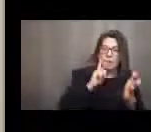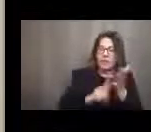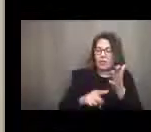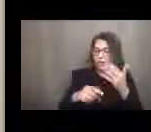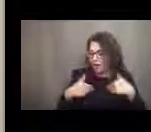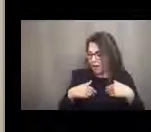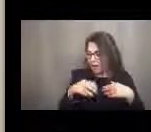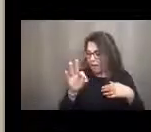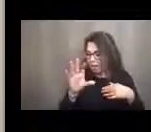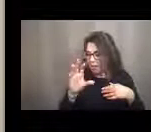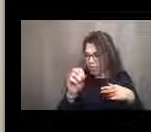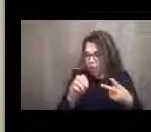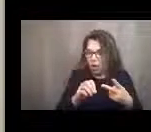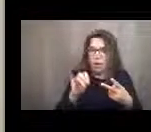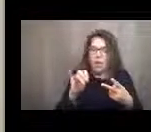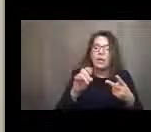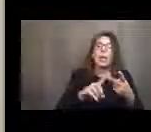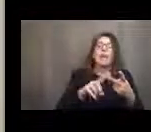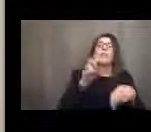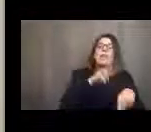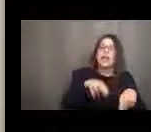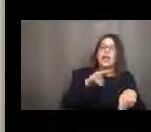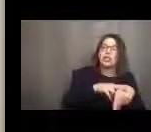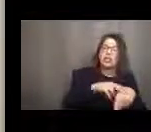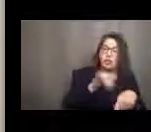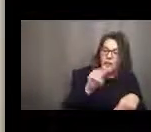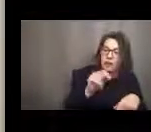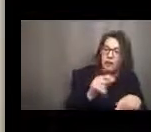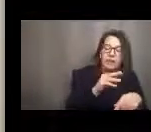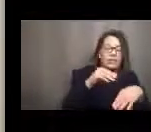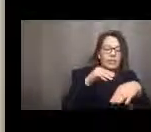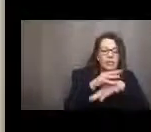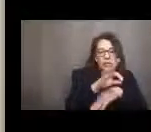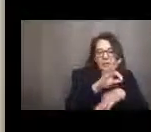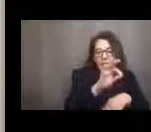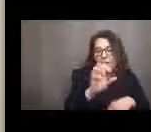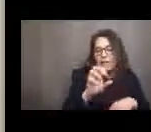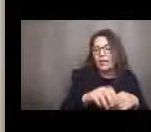the nature of the SFI, whether it's consulting fees, equity interest, et cetera,